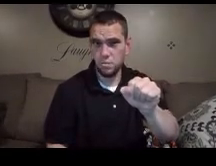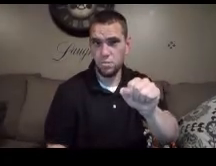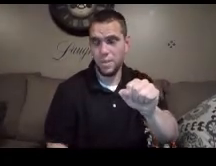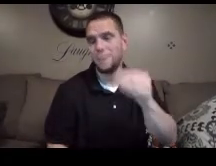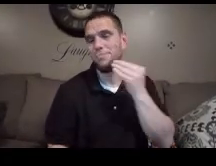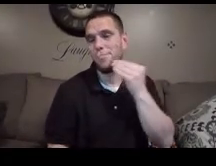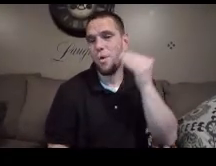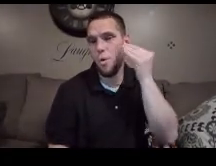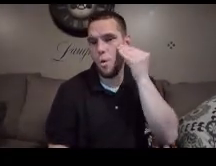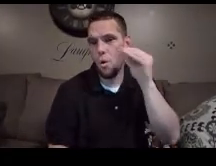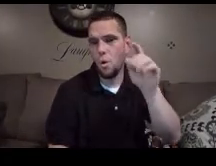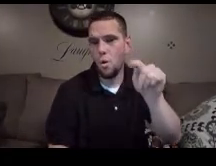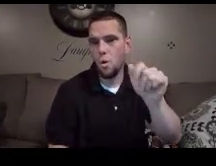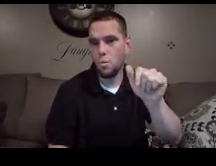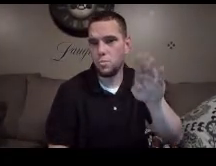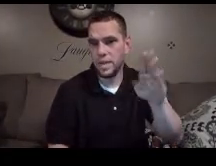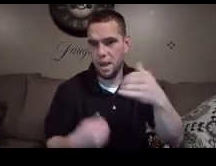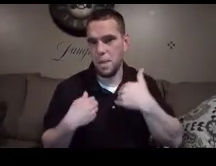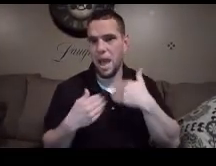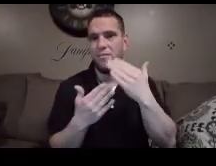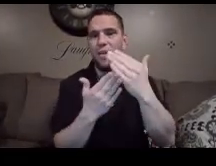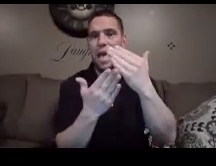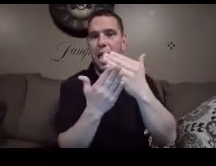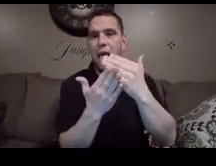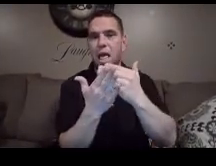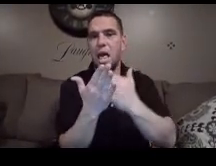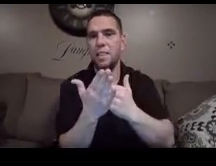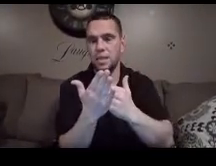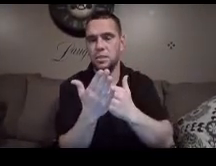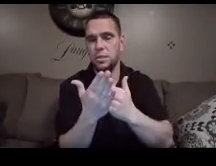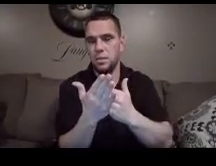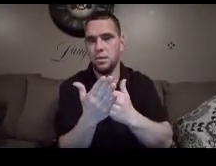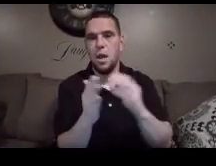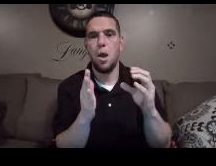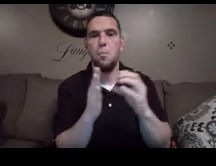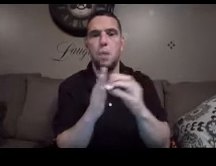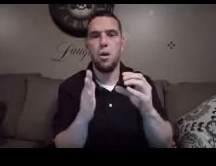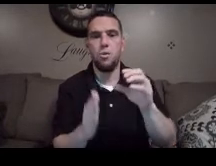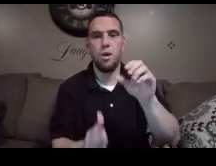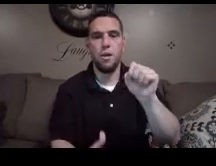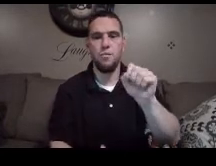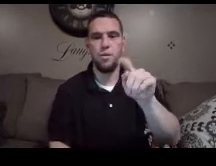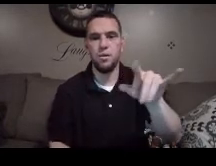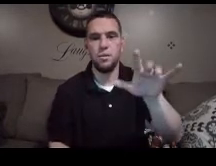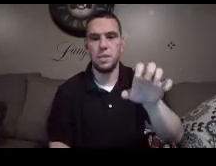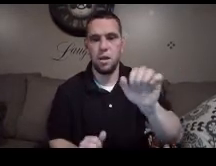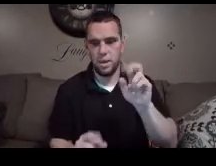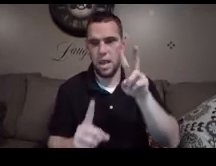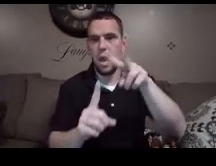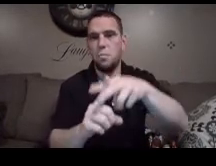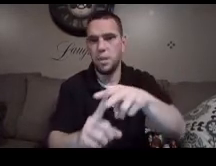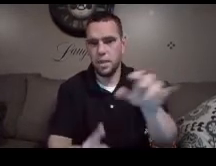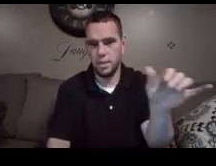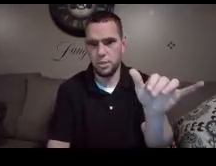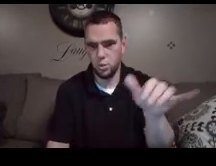there is a list paragraph style and that can be applied as well, so...